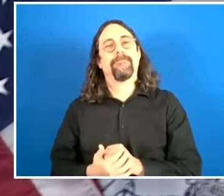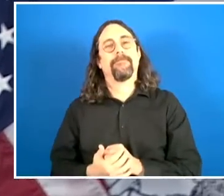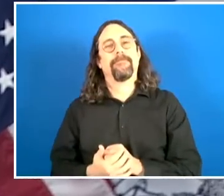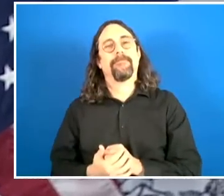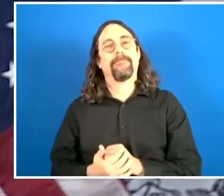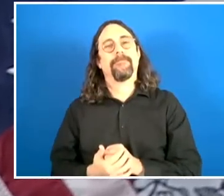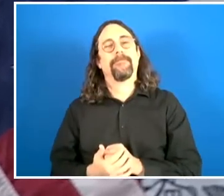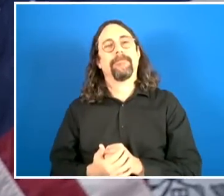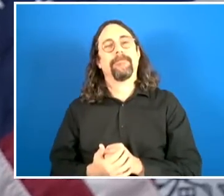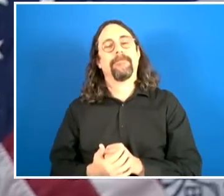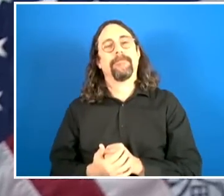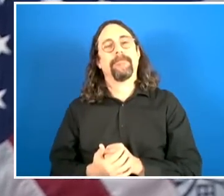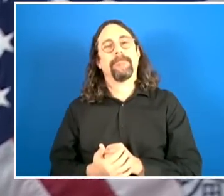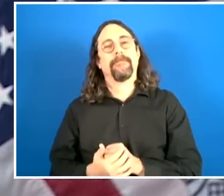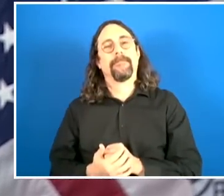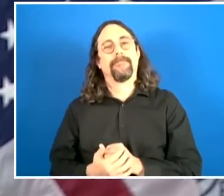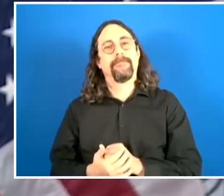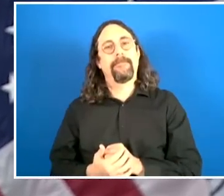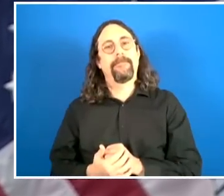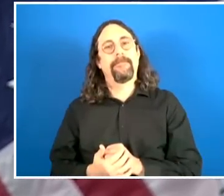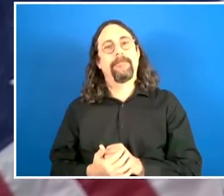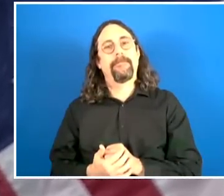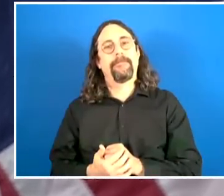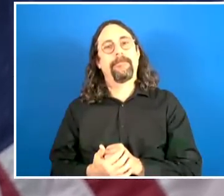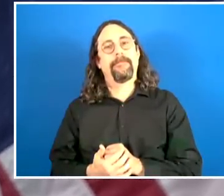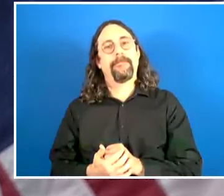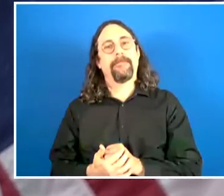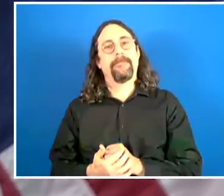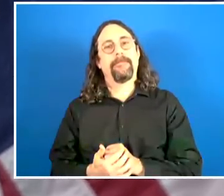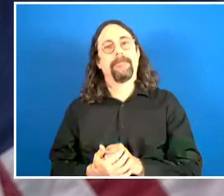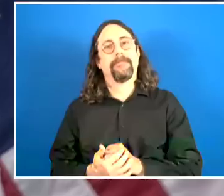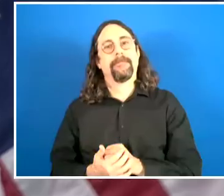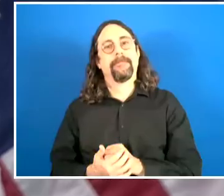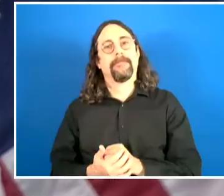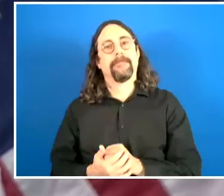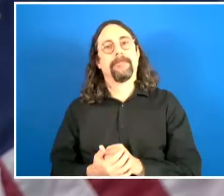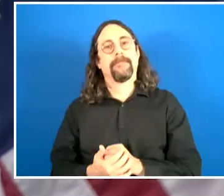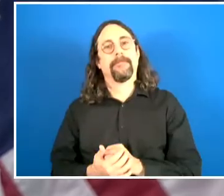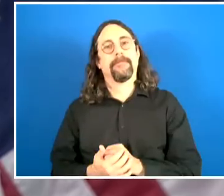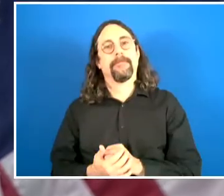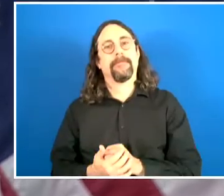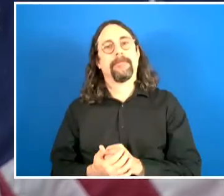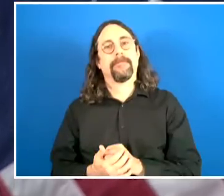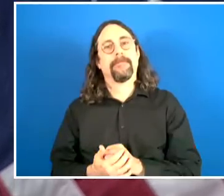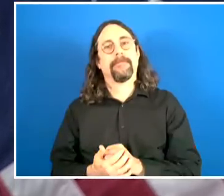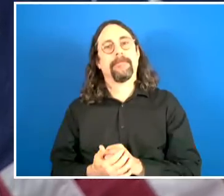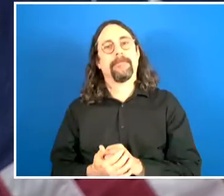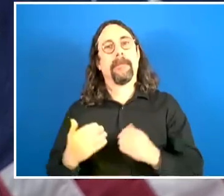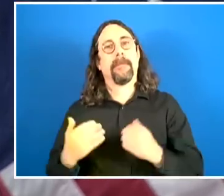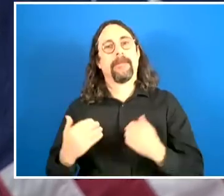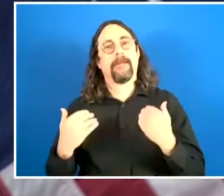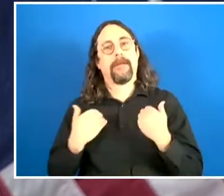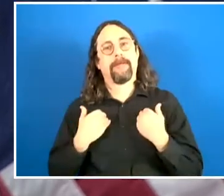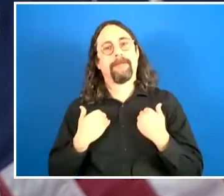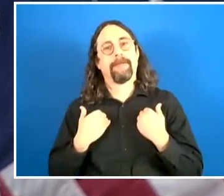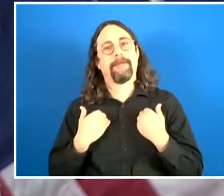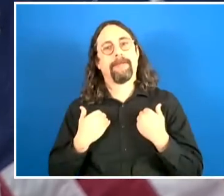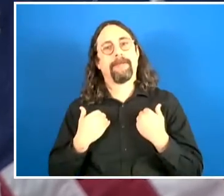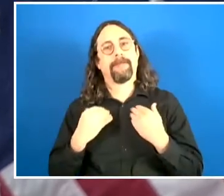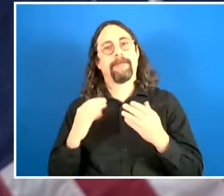GOOD MORNING, EVYBERODY.